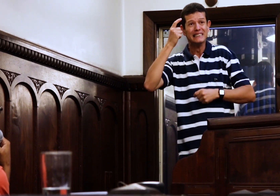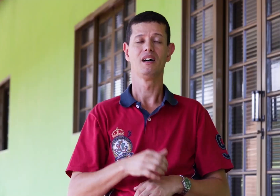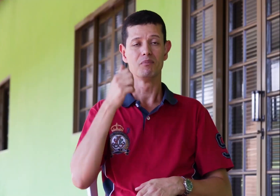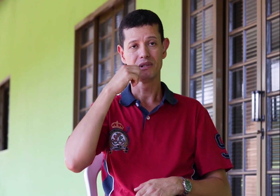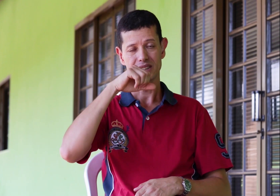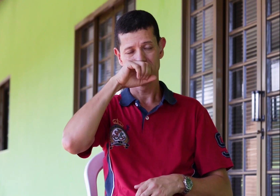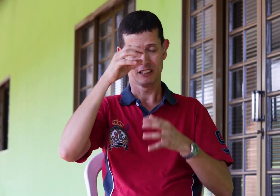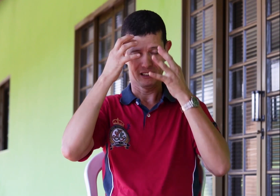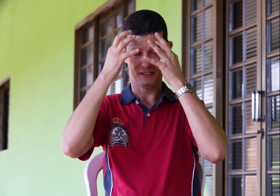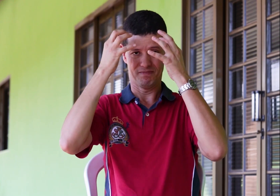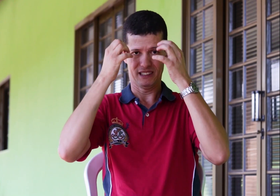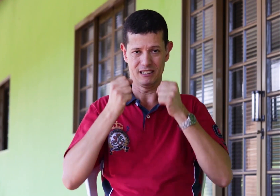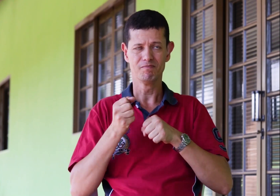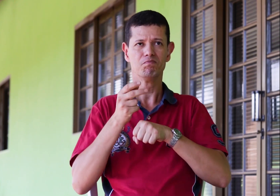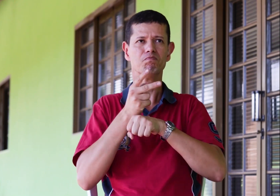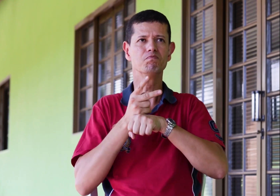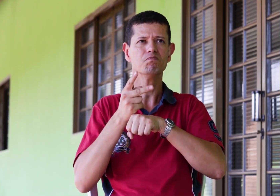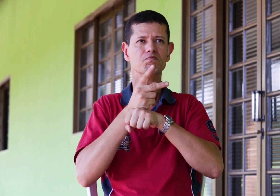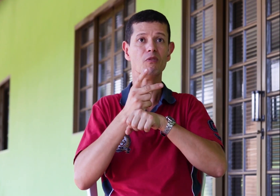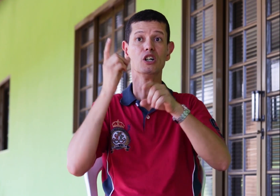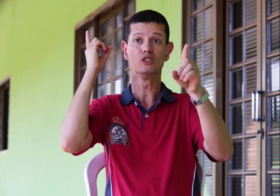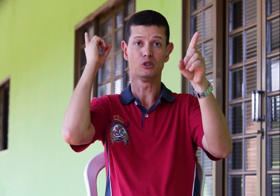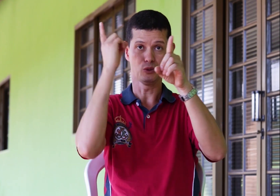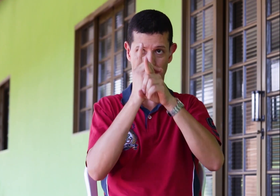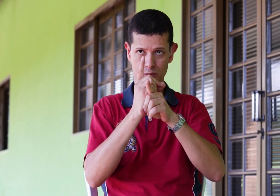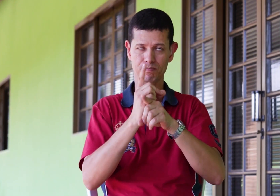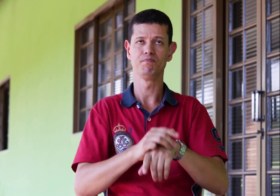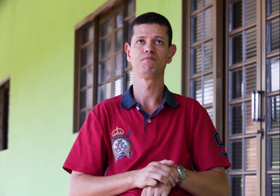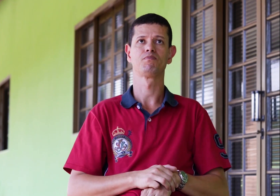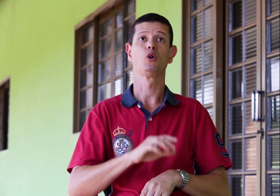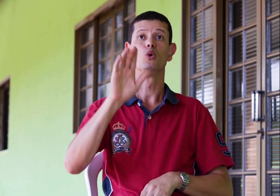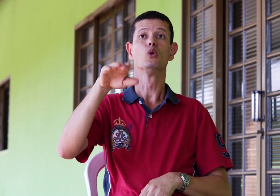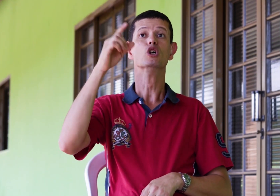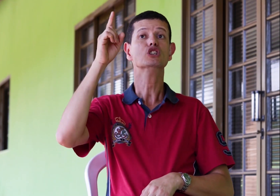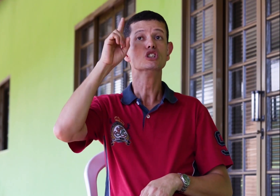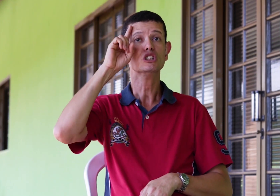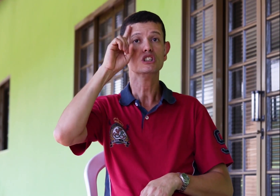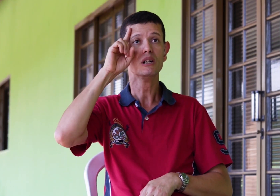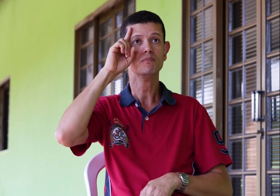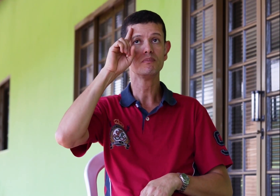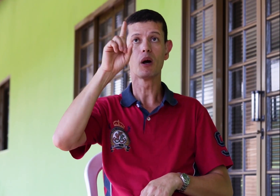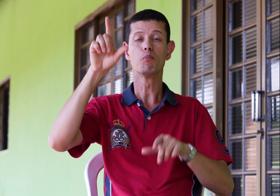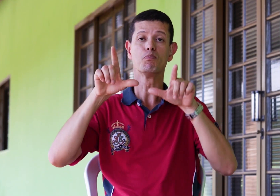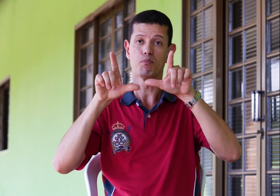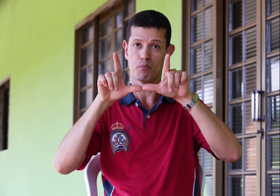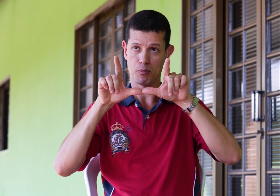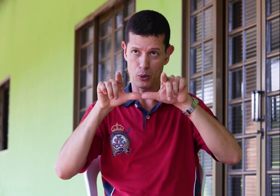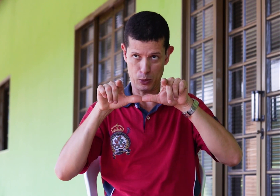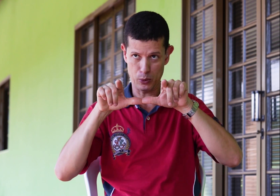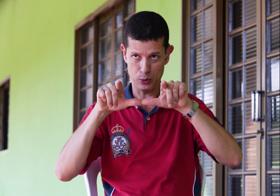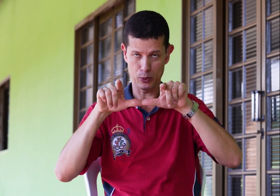My mother got concerned about this situation and went after solving it. In the next day, she found, in the city of Bauru